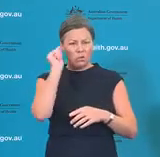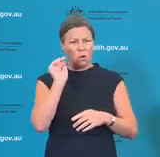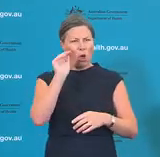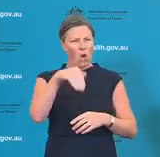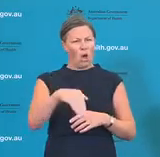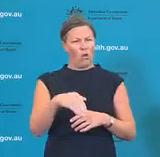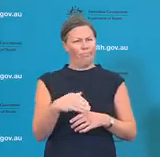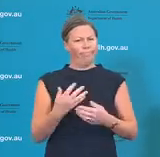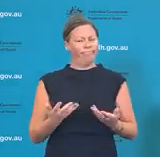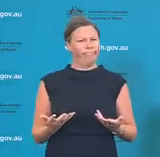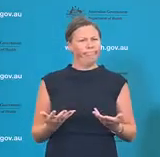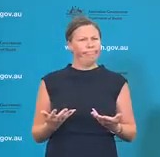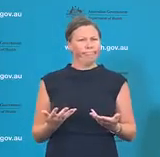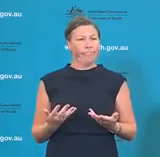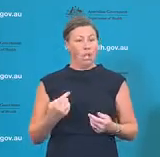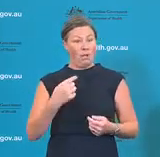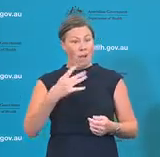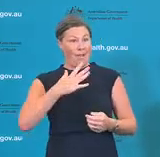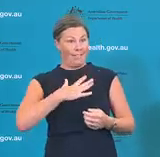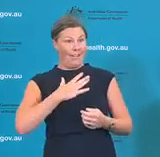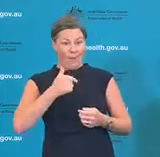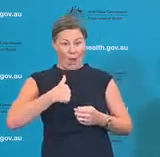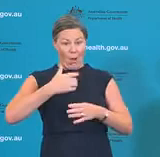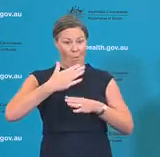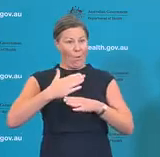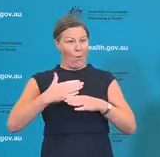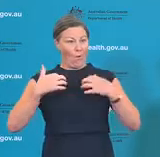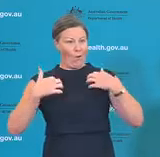one of those health care workers to remind all of my colleagues of the